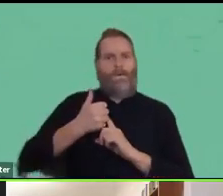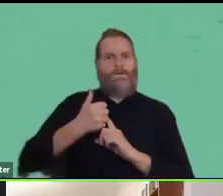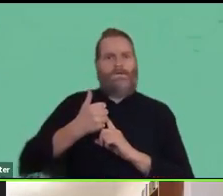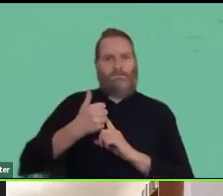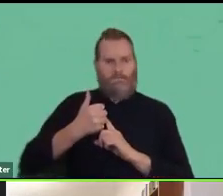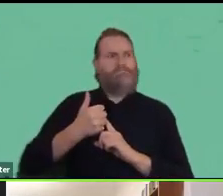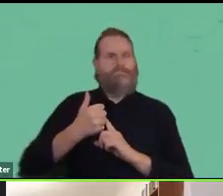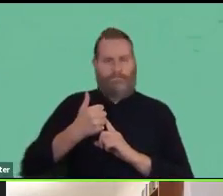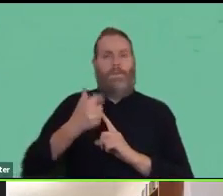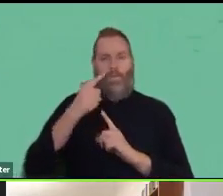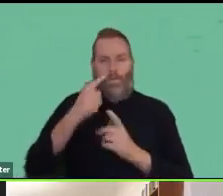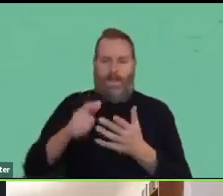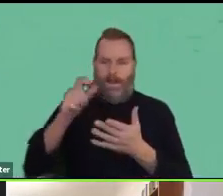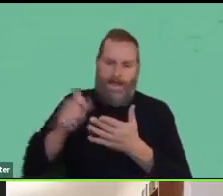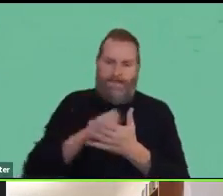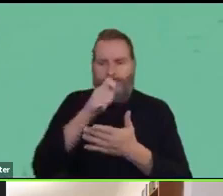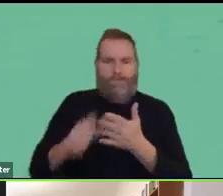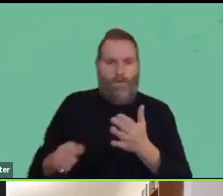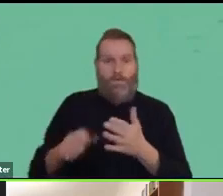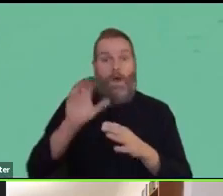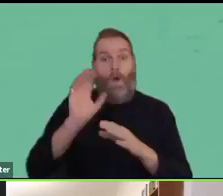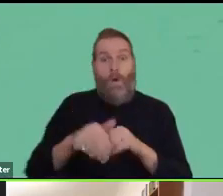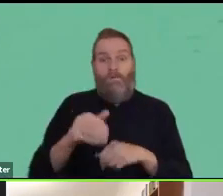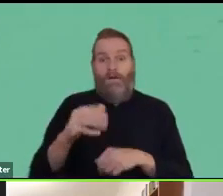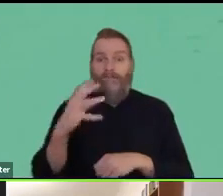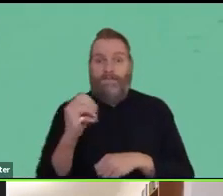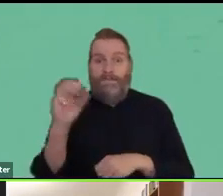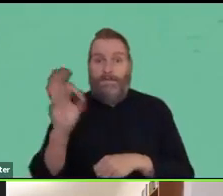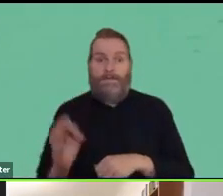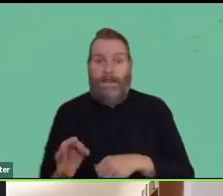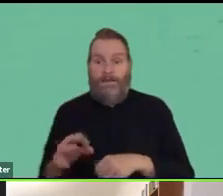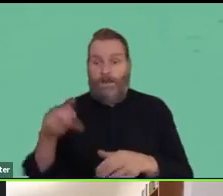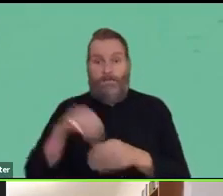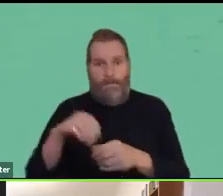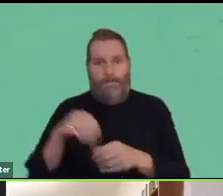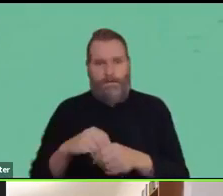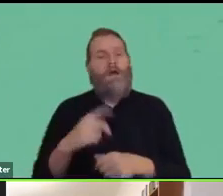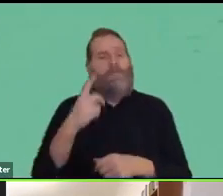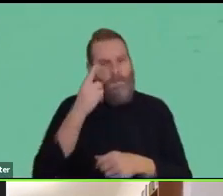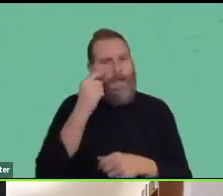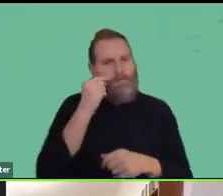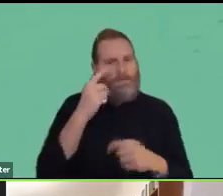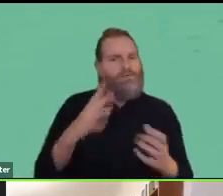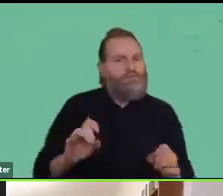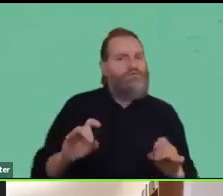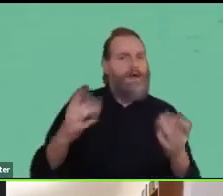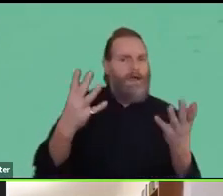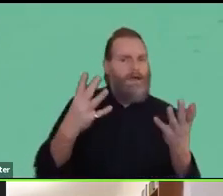ballots and get over 50% turnouts so I think it's going to take some time and I think there'll be